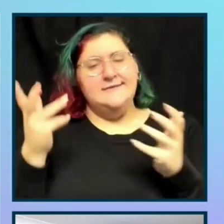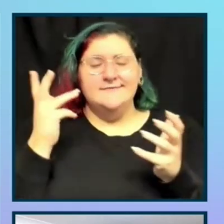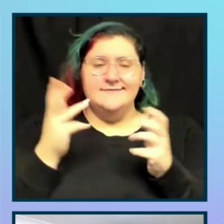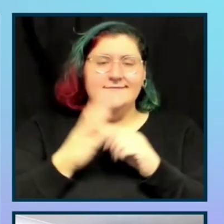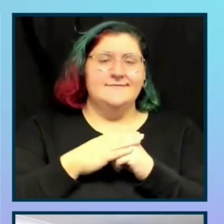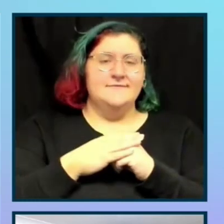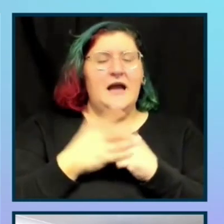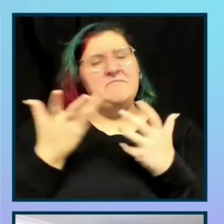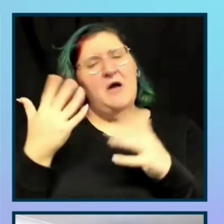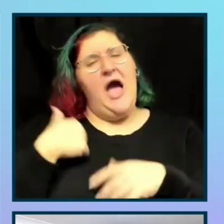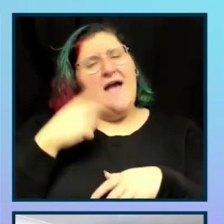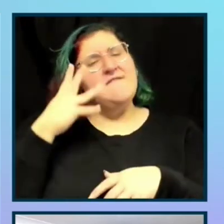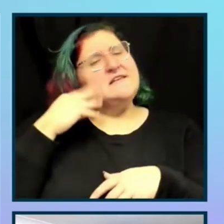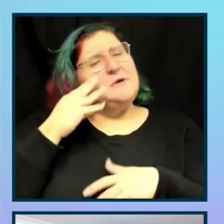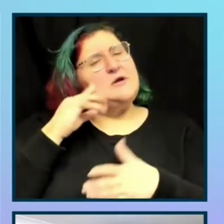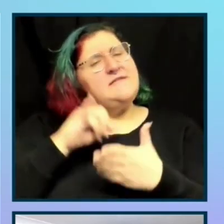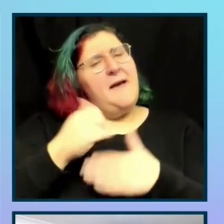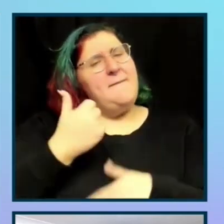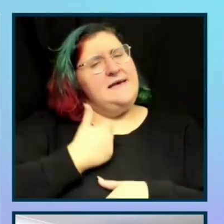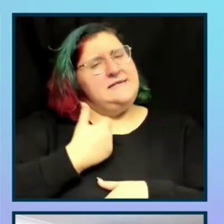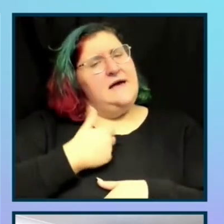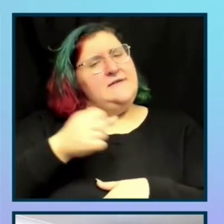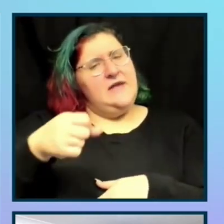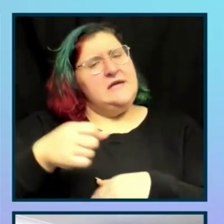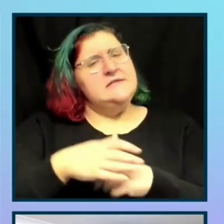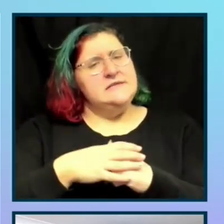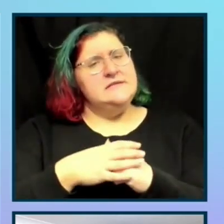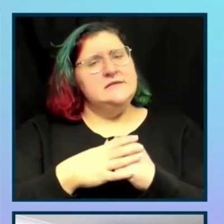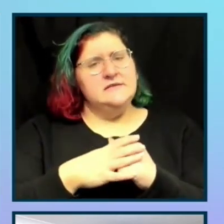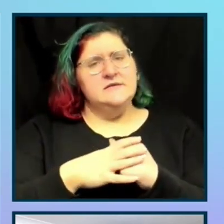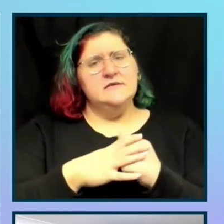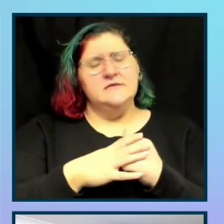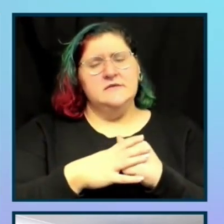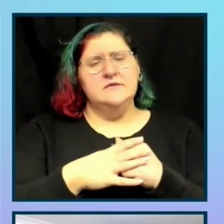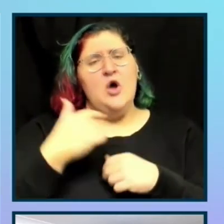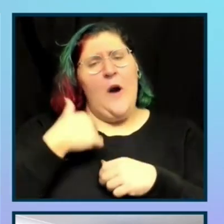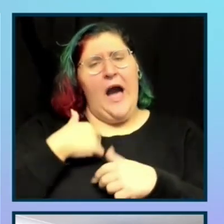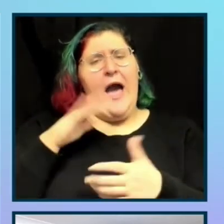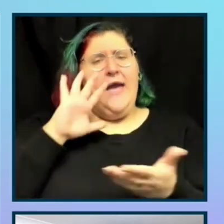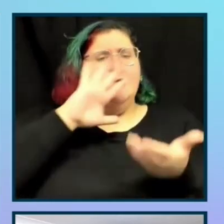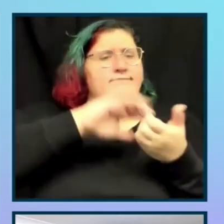So, you know, I wanted to party up with crews from all over the world and sail all the seas,